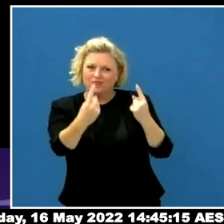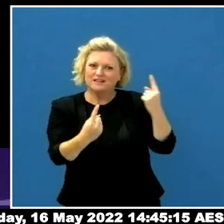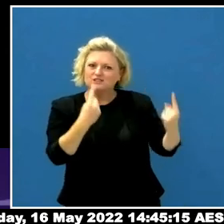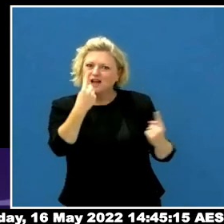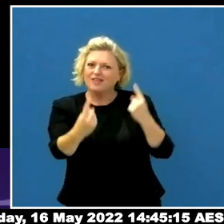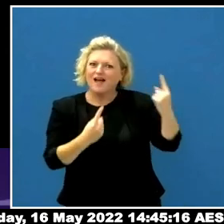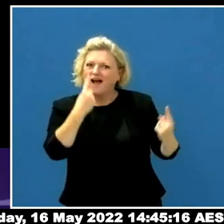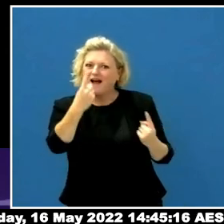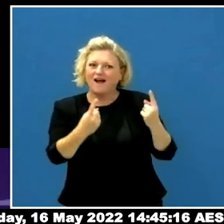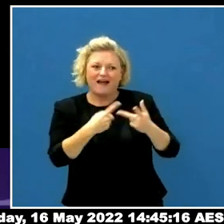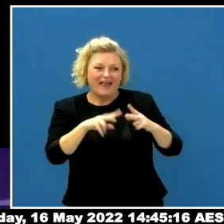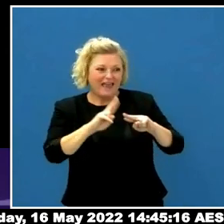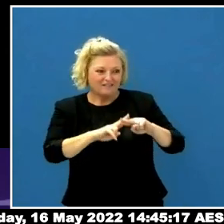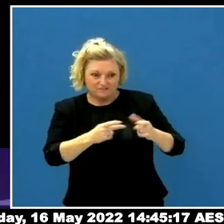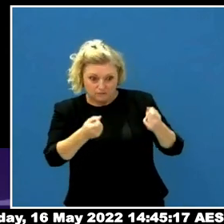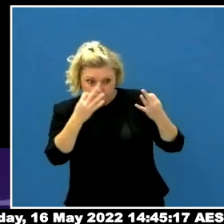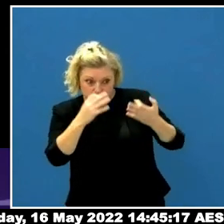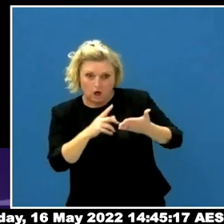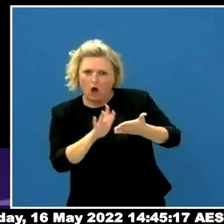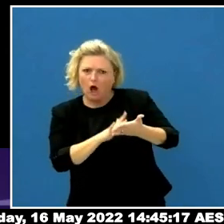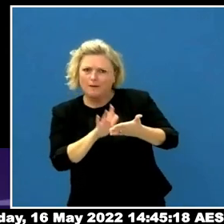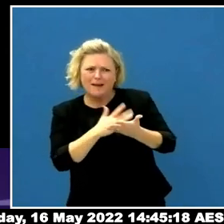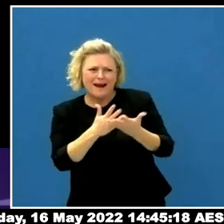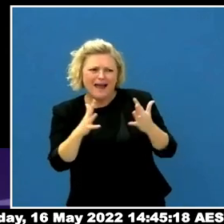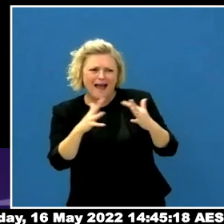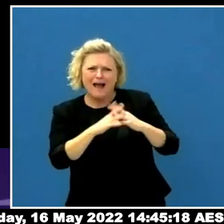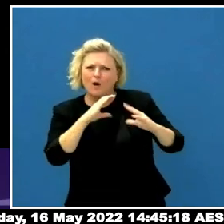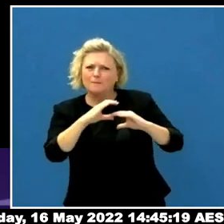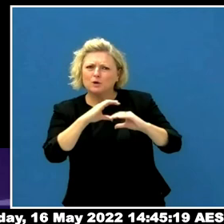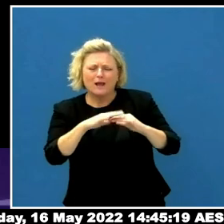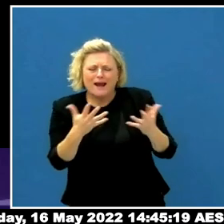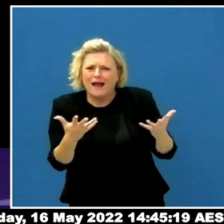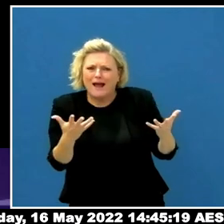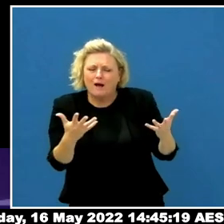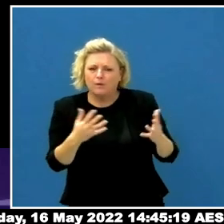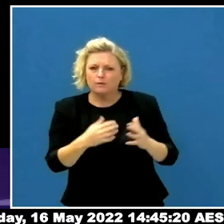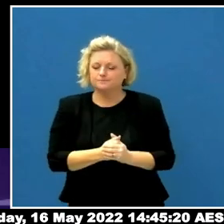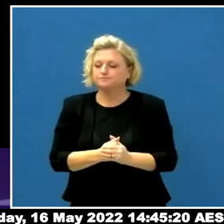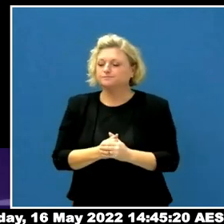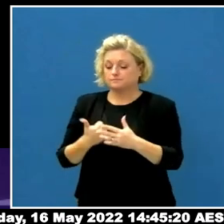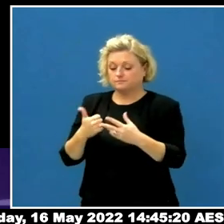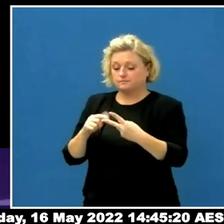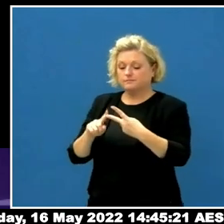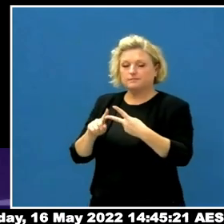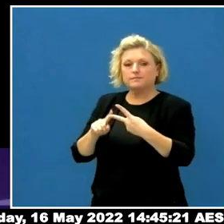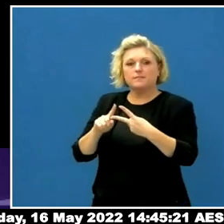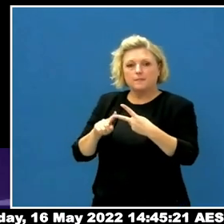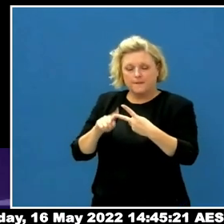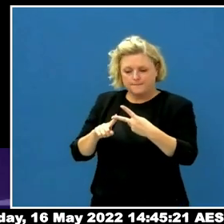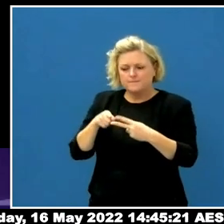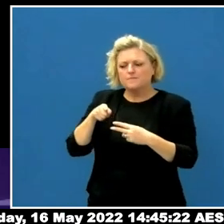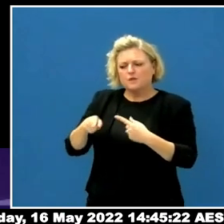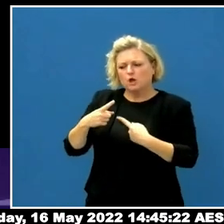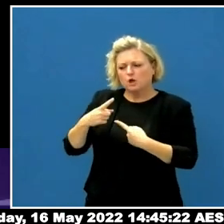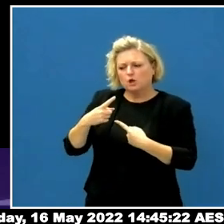COMMISSIONER McEWIN: Okay. Thank you. And the second matter is, when you were describing just before with Mr